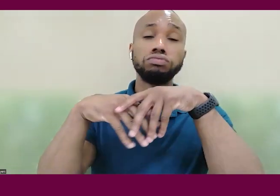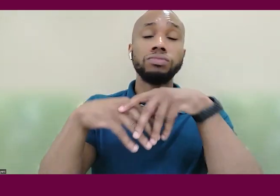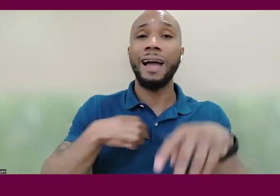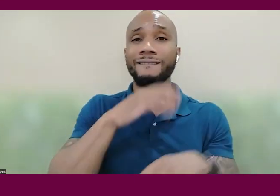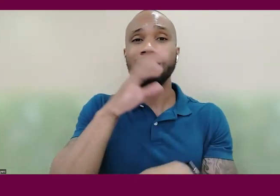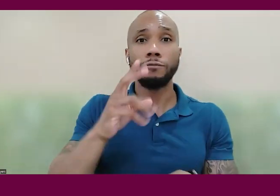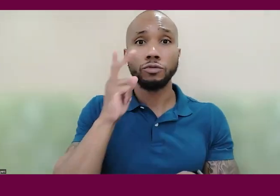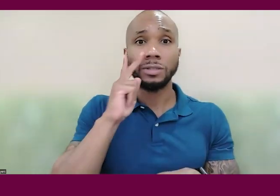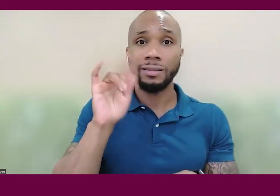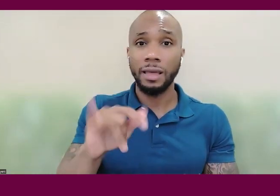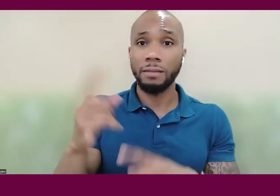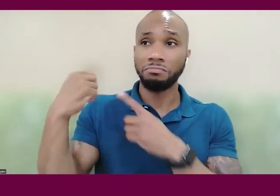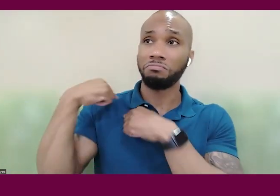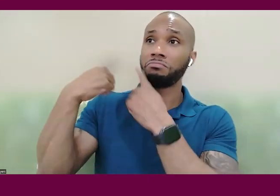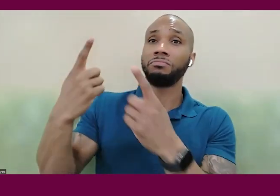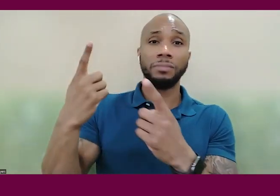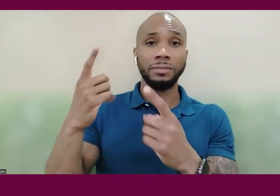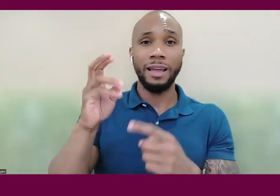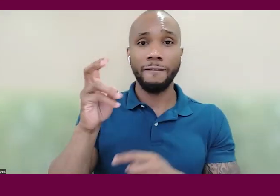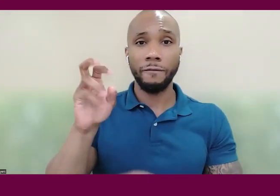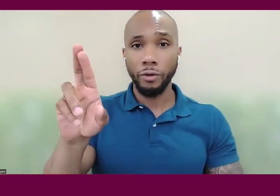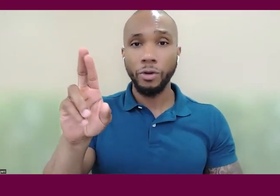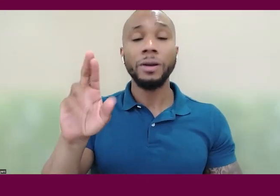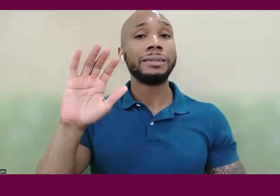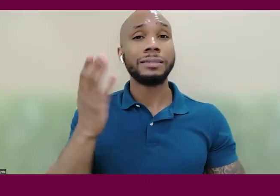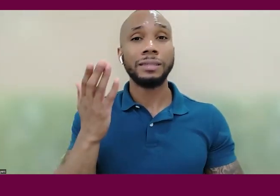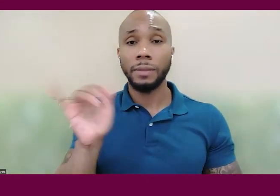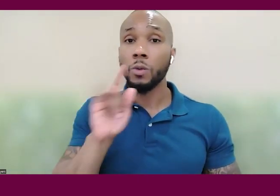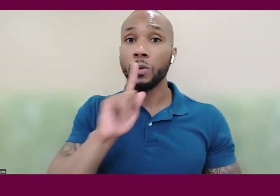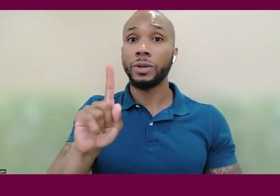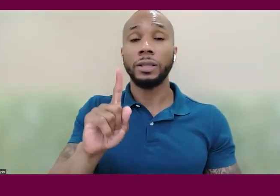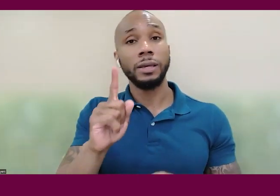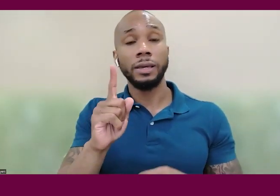I'd never seen that before in my life and it seemed like we were really on a precipice